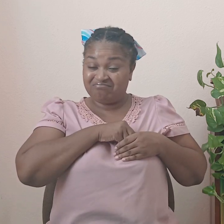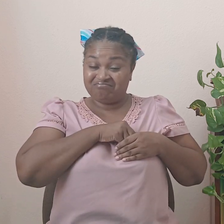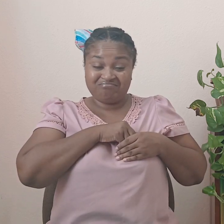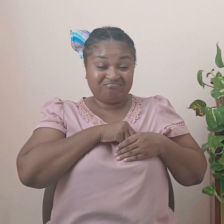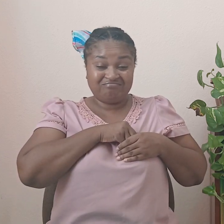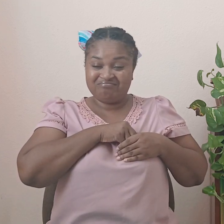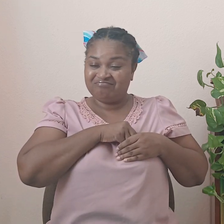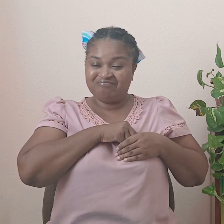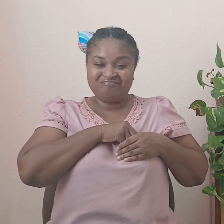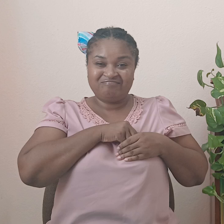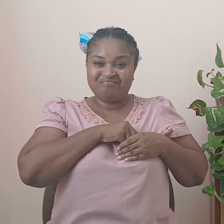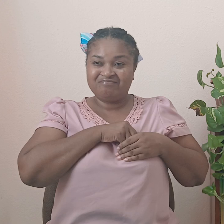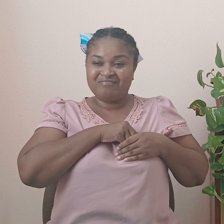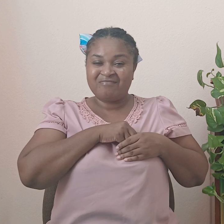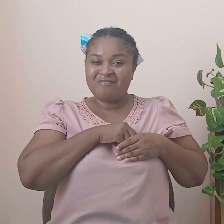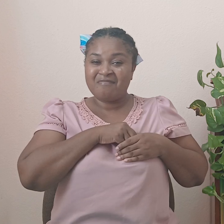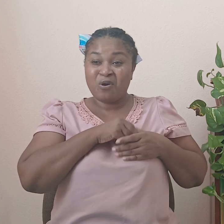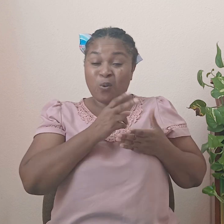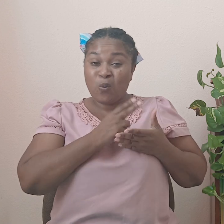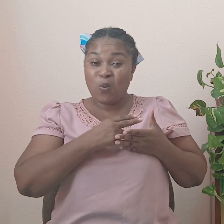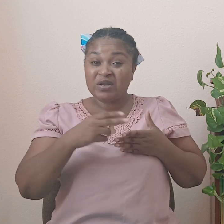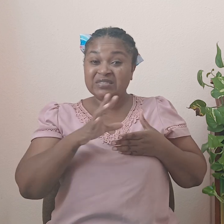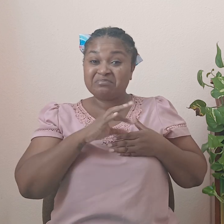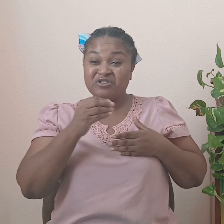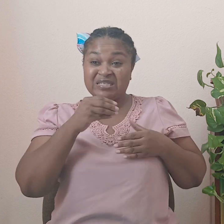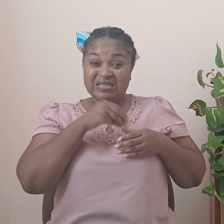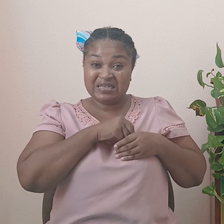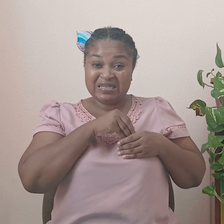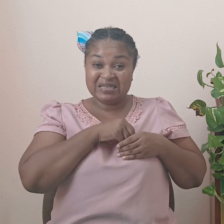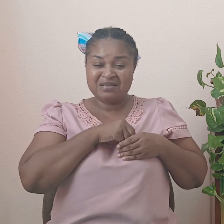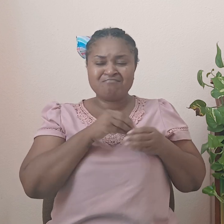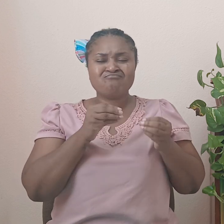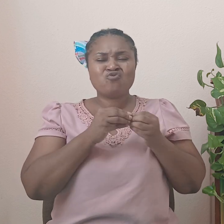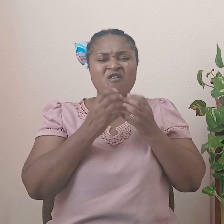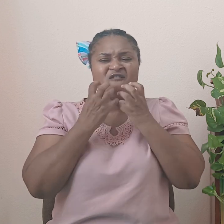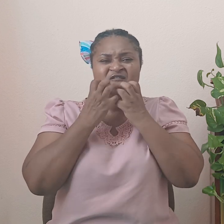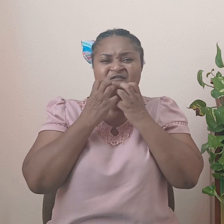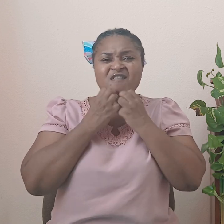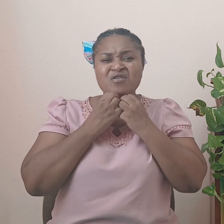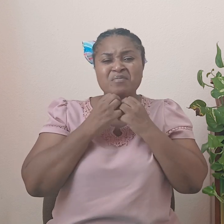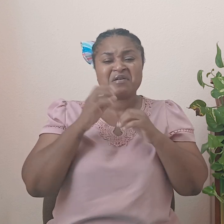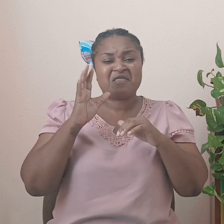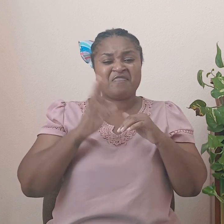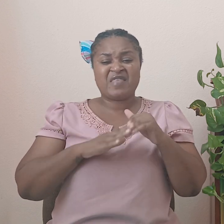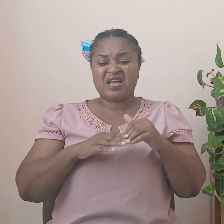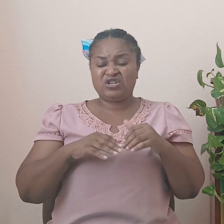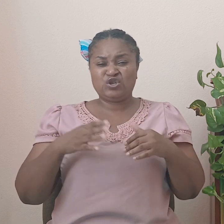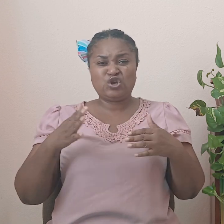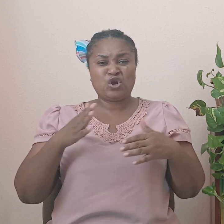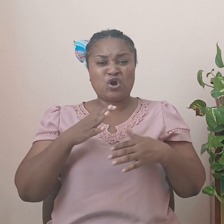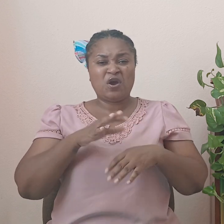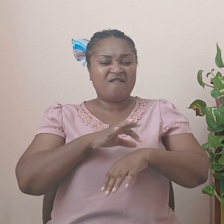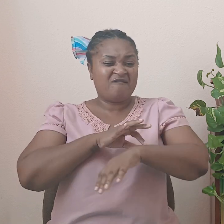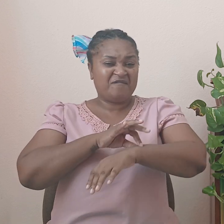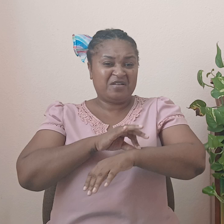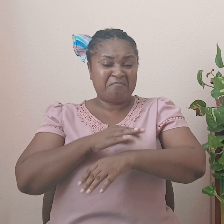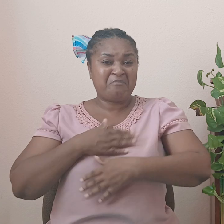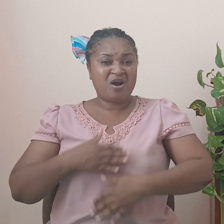namely the Holy Spirit, is more valuable than this outer body that we have now.